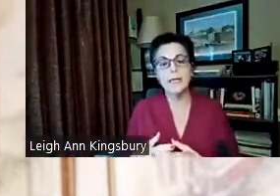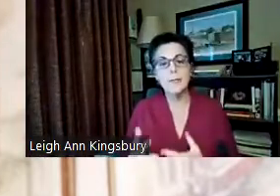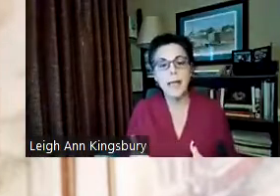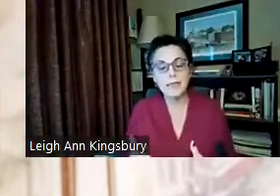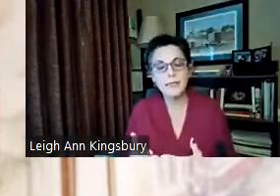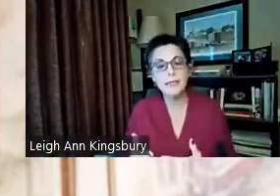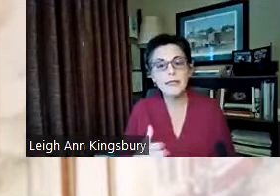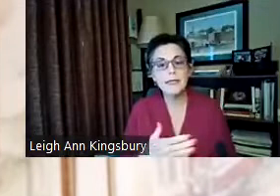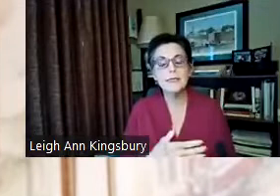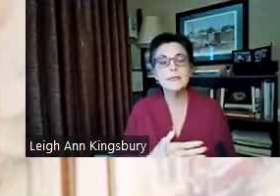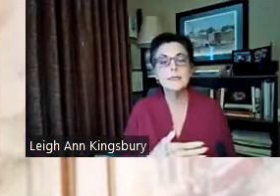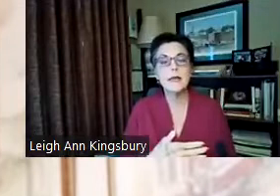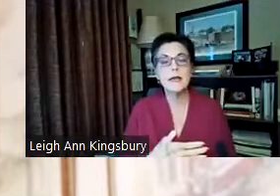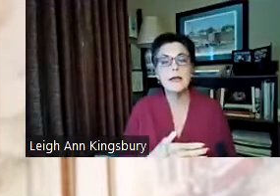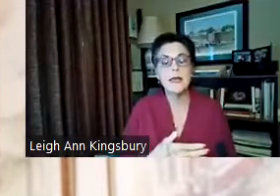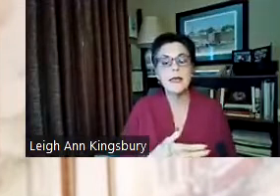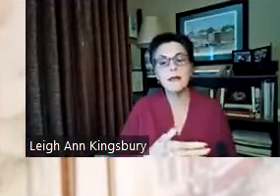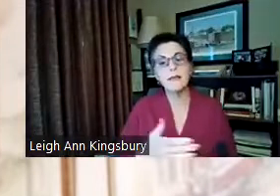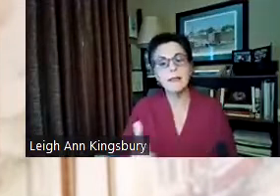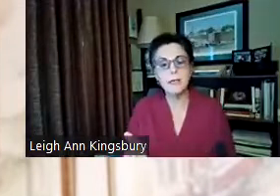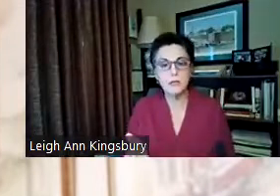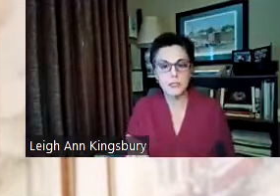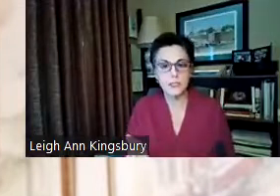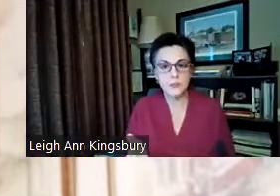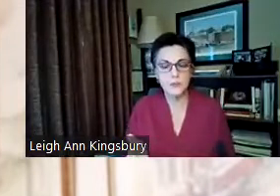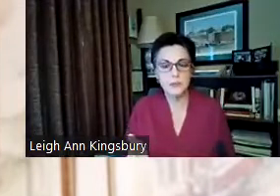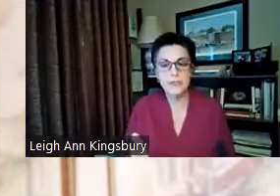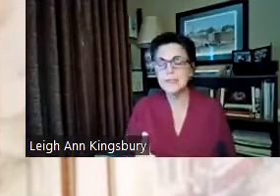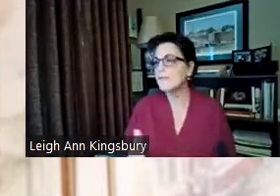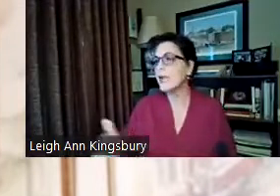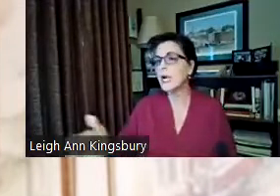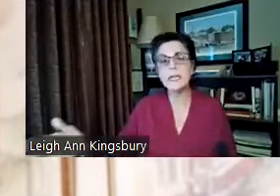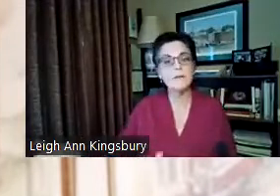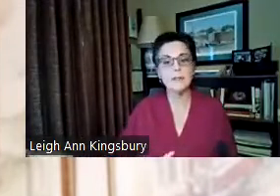Capacity is a clinical issue. It is very different than